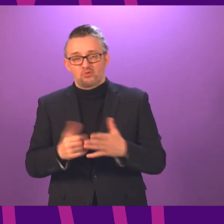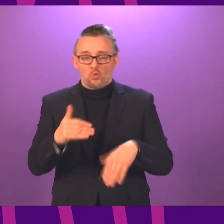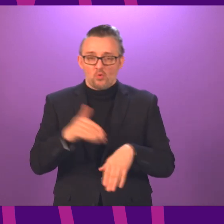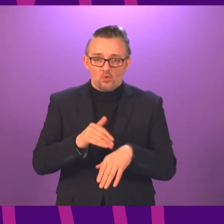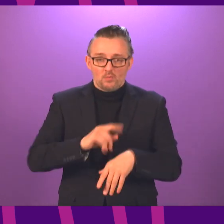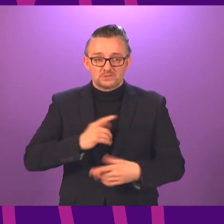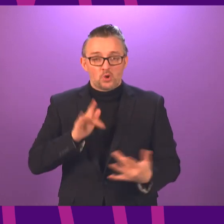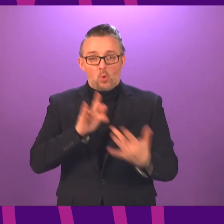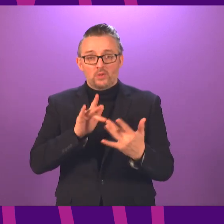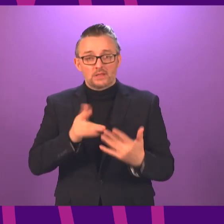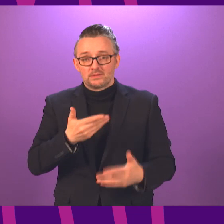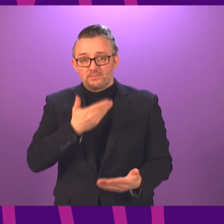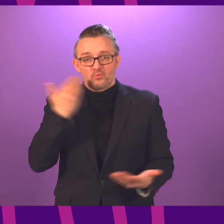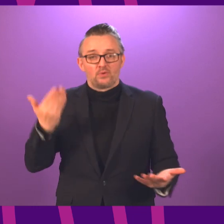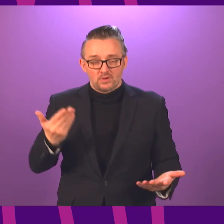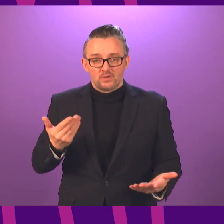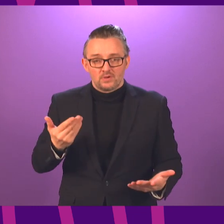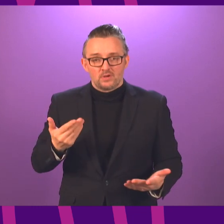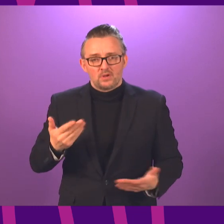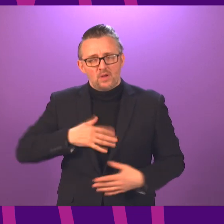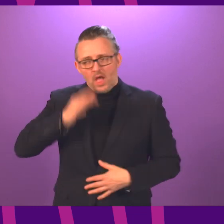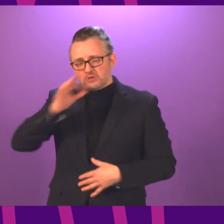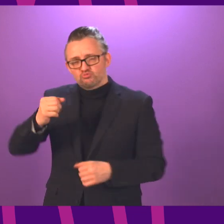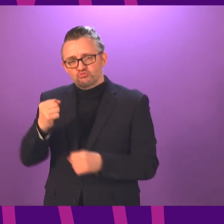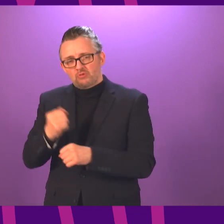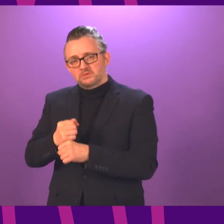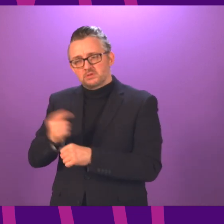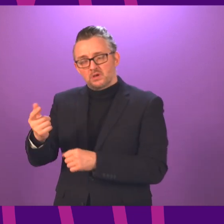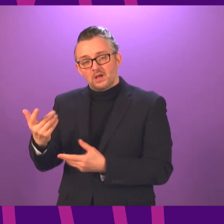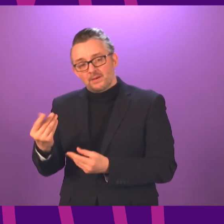a lack of contact. What support will the Scottish Government provide to care home providers